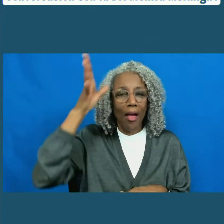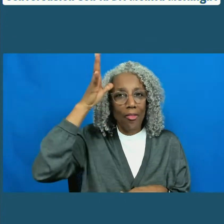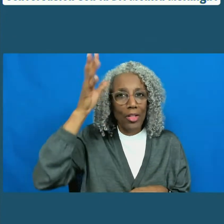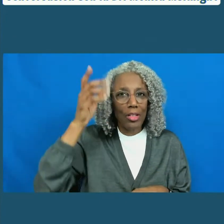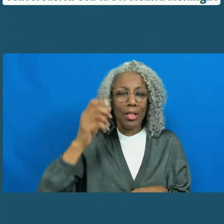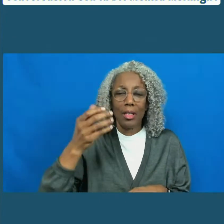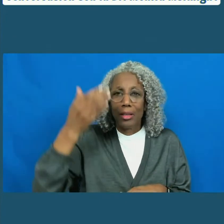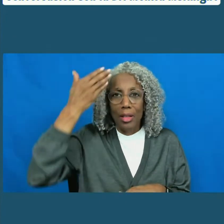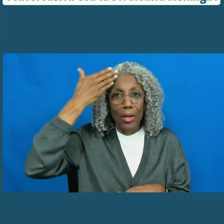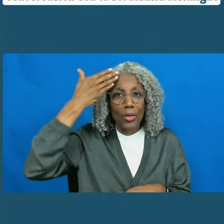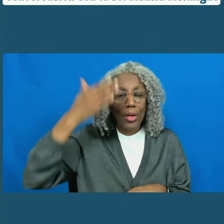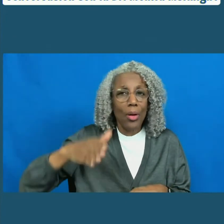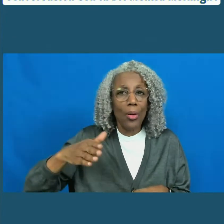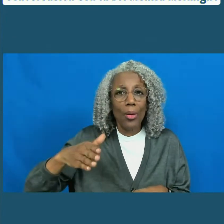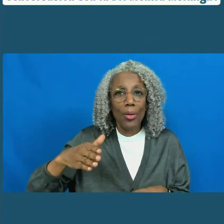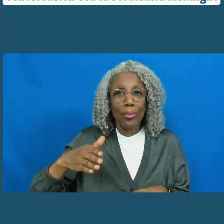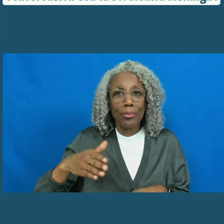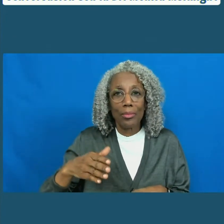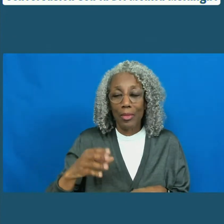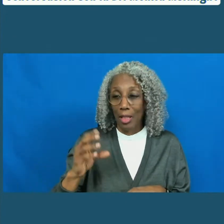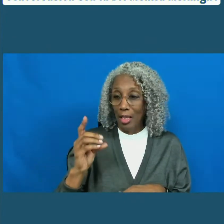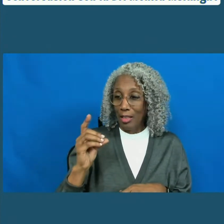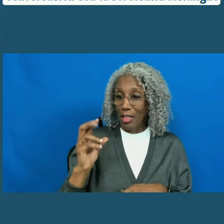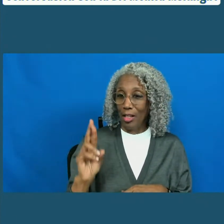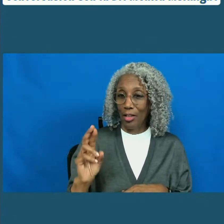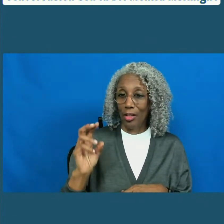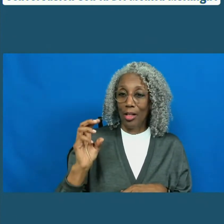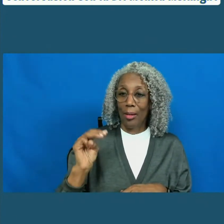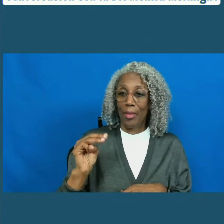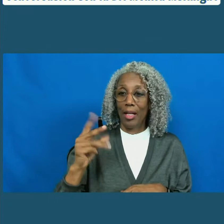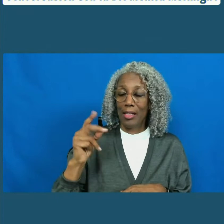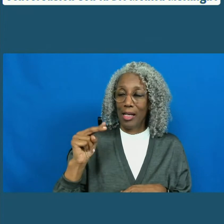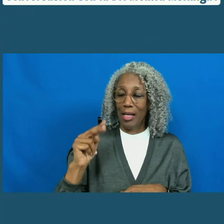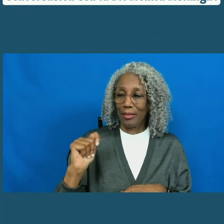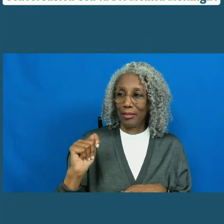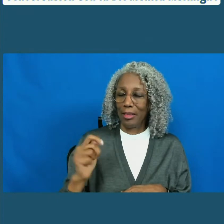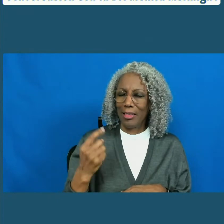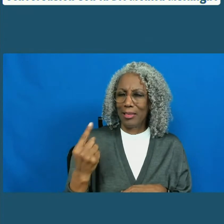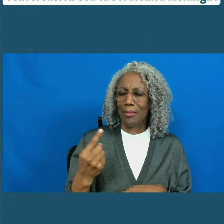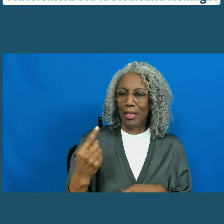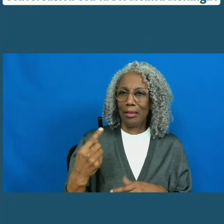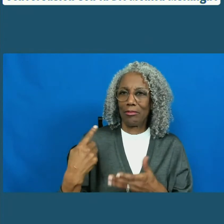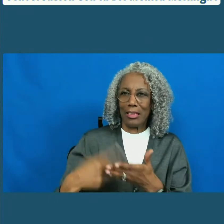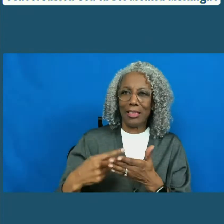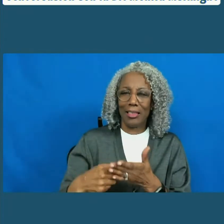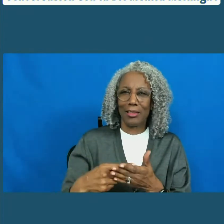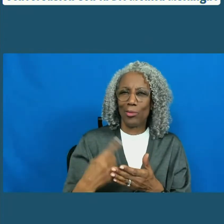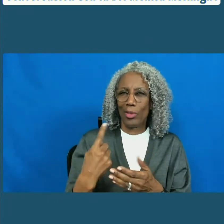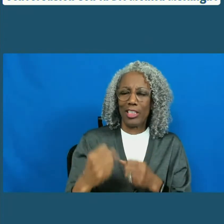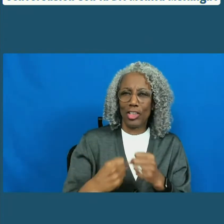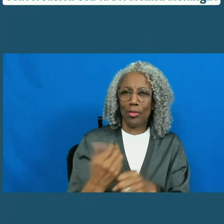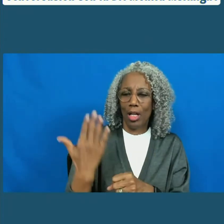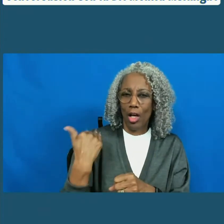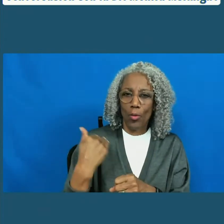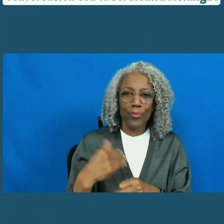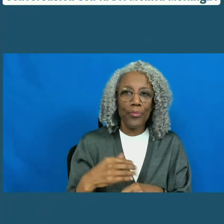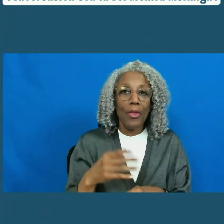the biggest issues is that parents just do not know how to and this doctor McNeely was